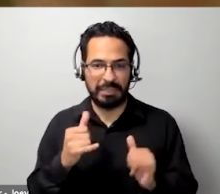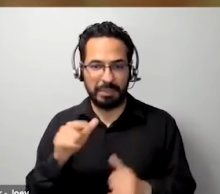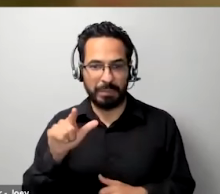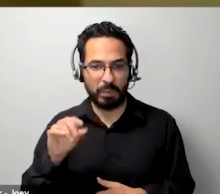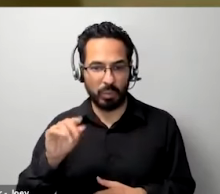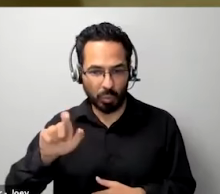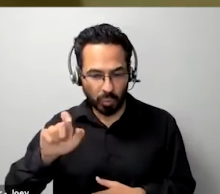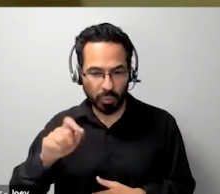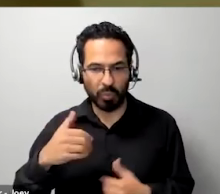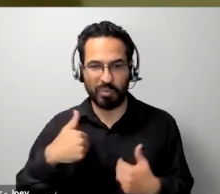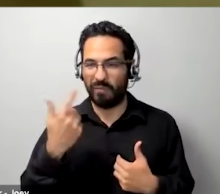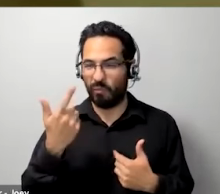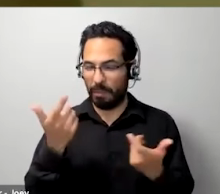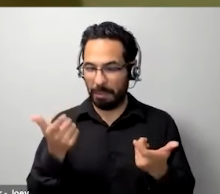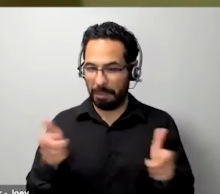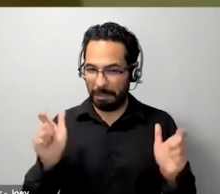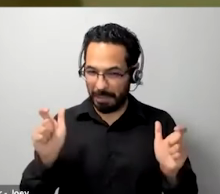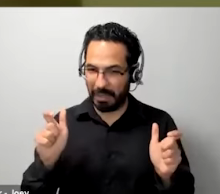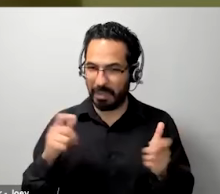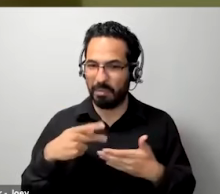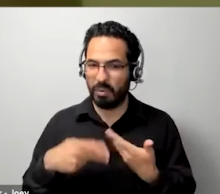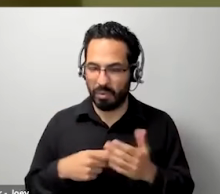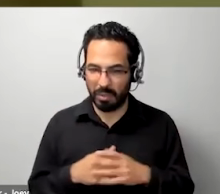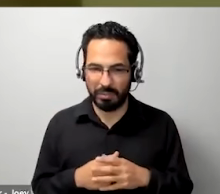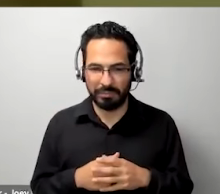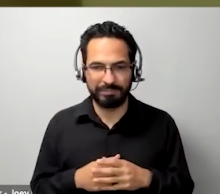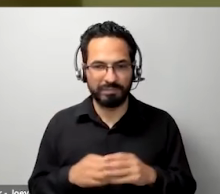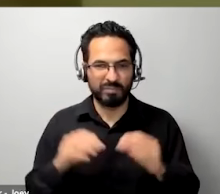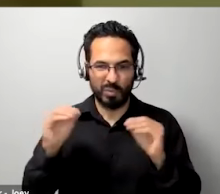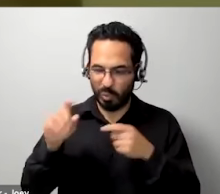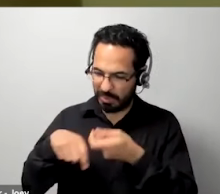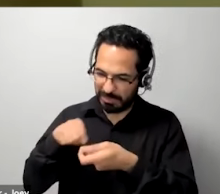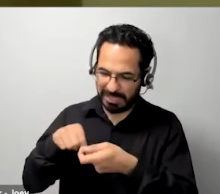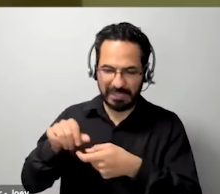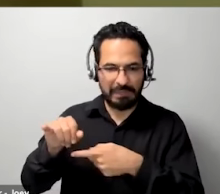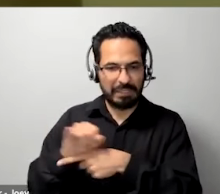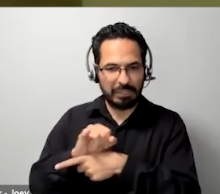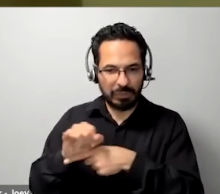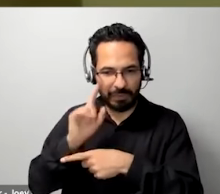We have a one large program, so there's not really an accessibility internship, here at Verizon.